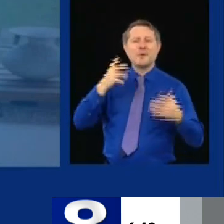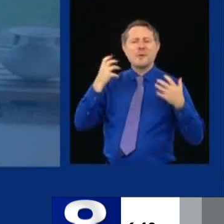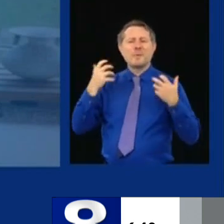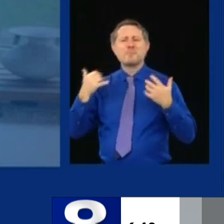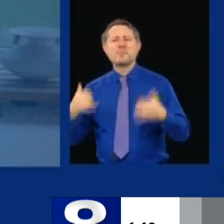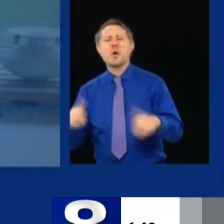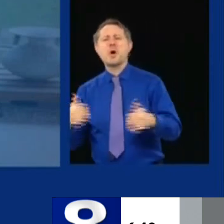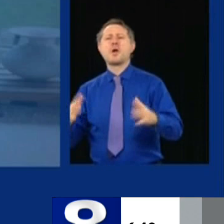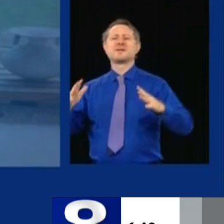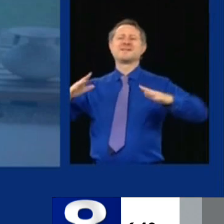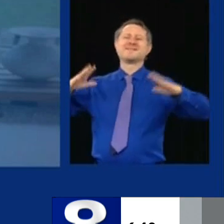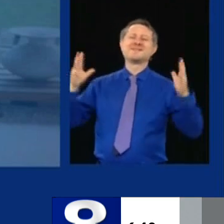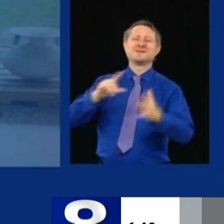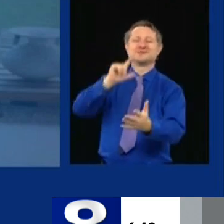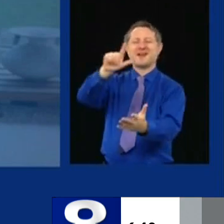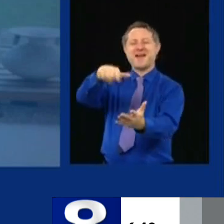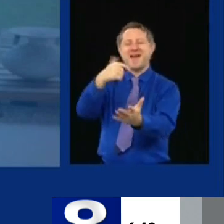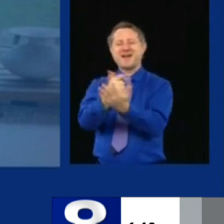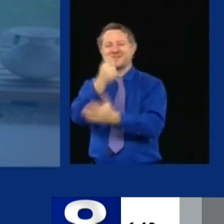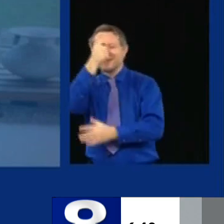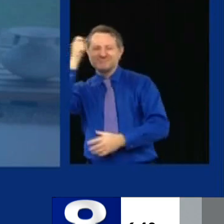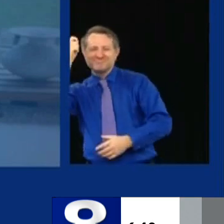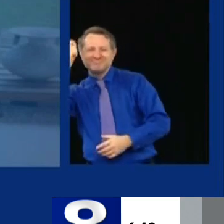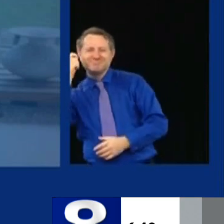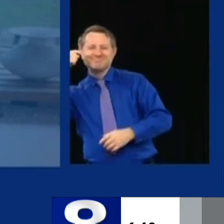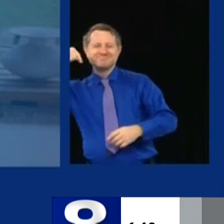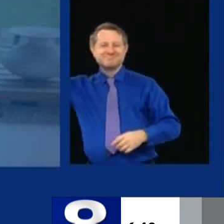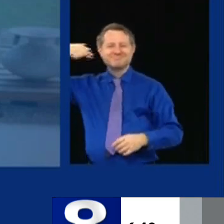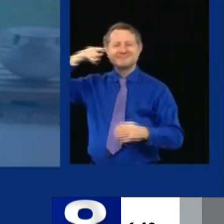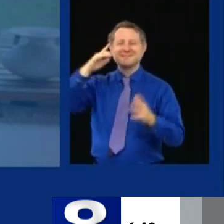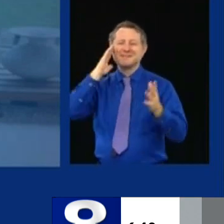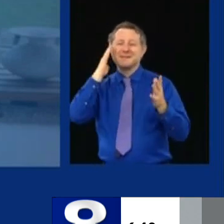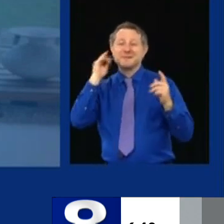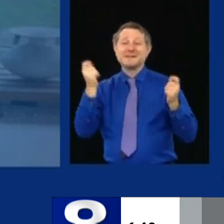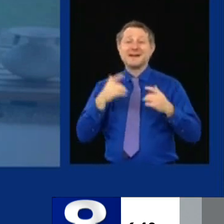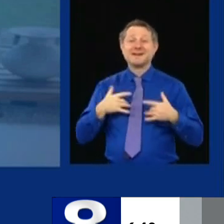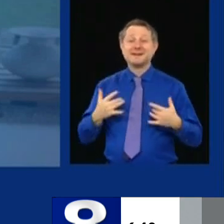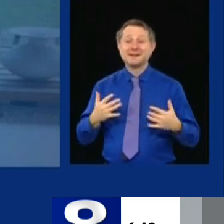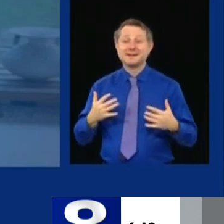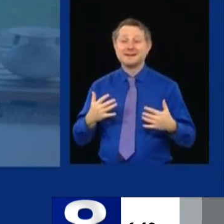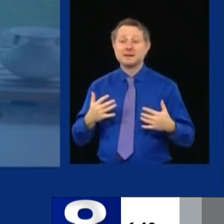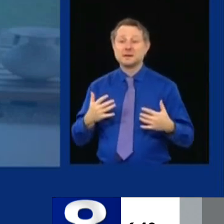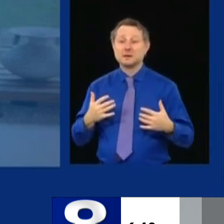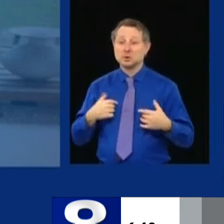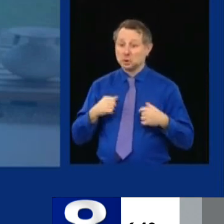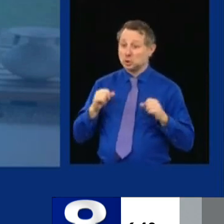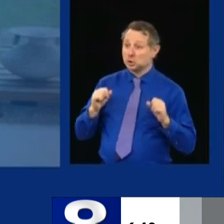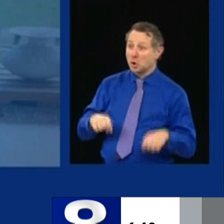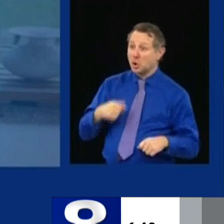A LOT OF PEOPLE ARE HAVING PARTIES AND THEY'RE HAVING GRADUATION LIFE EVENTS.